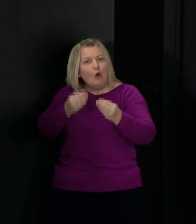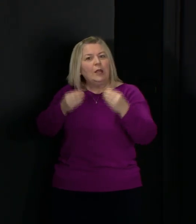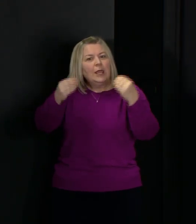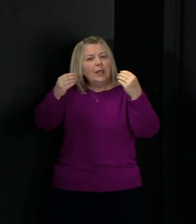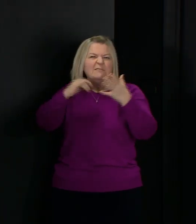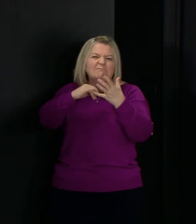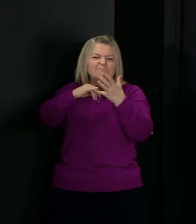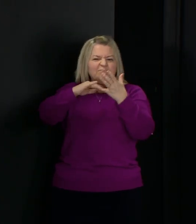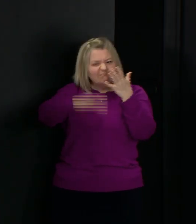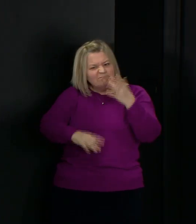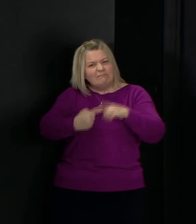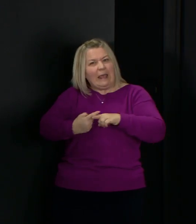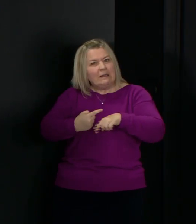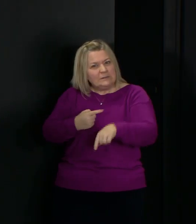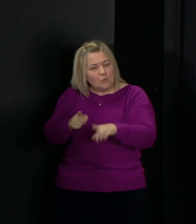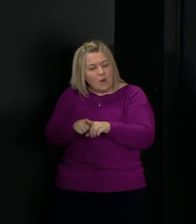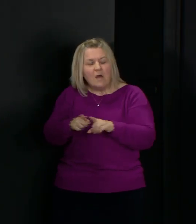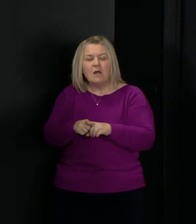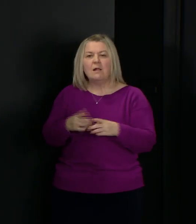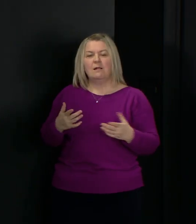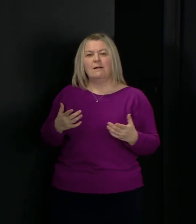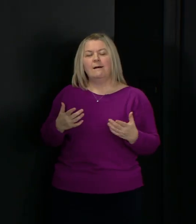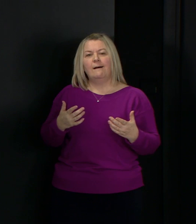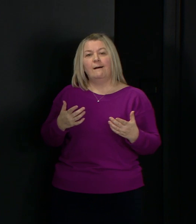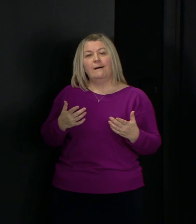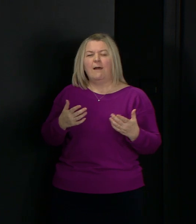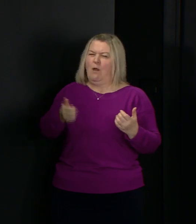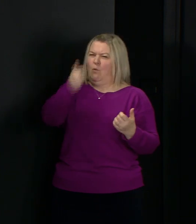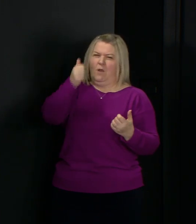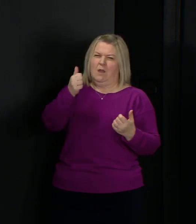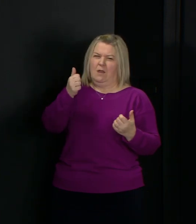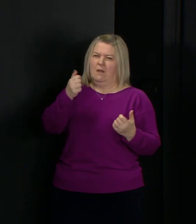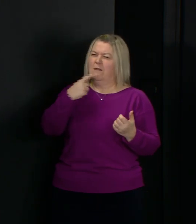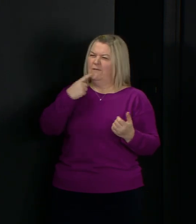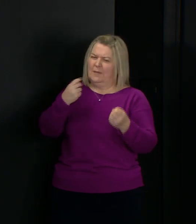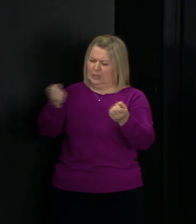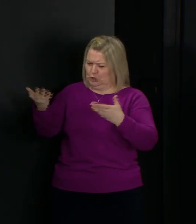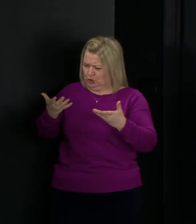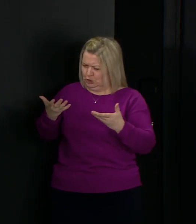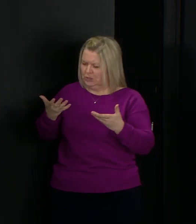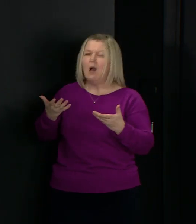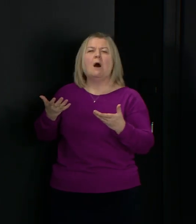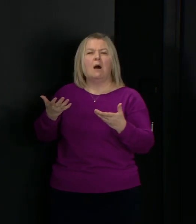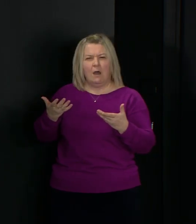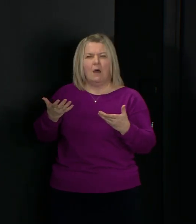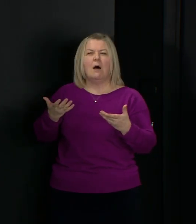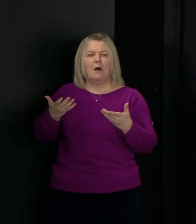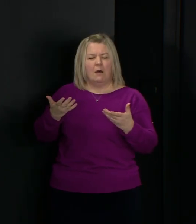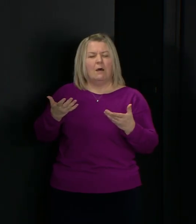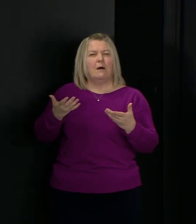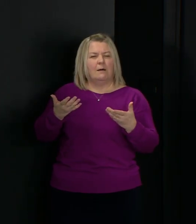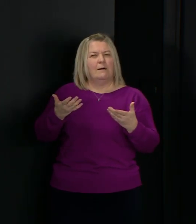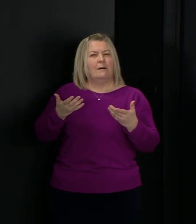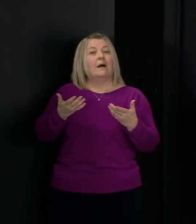south, is that we're very aware that the possibility of hospital spread is very real with this